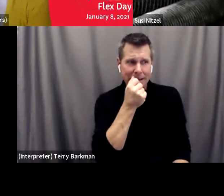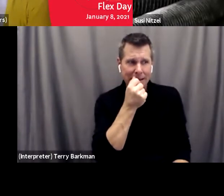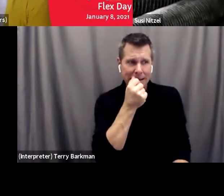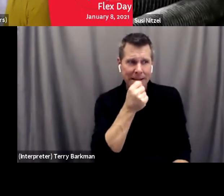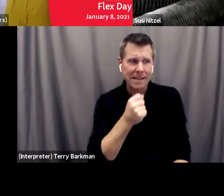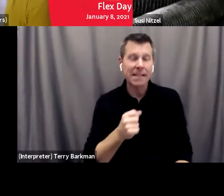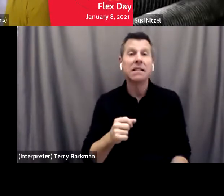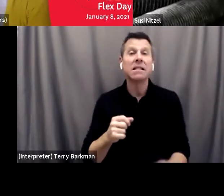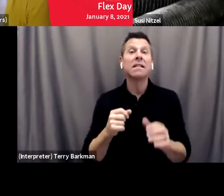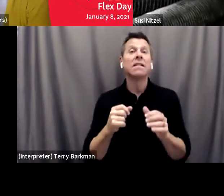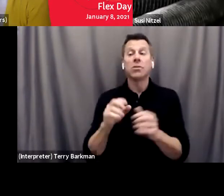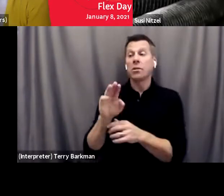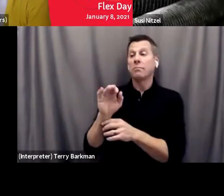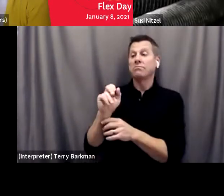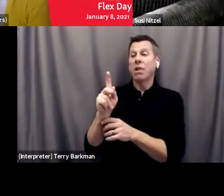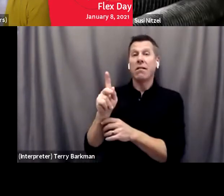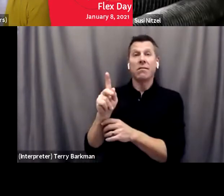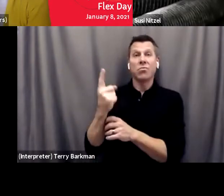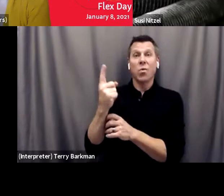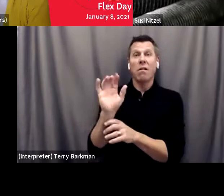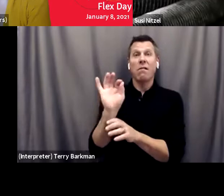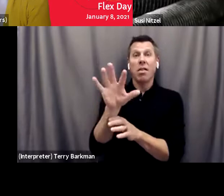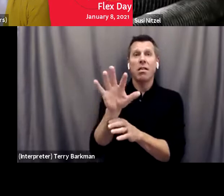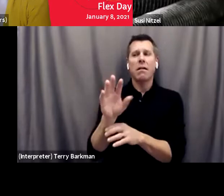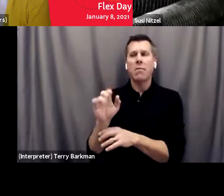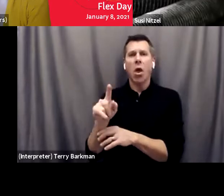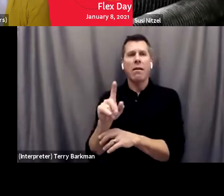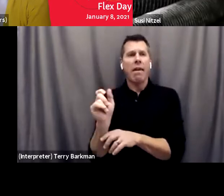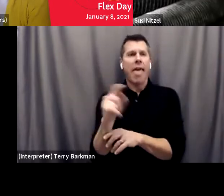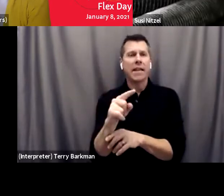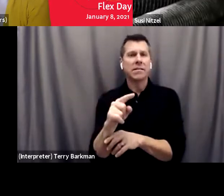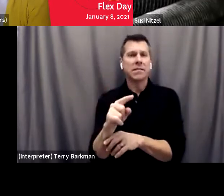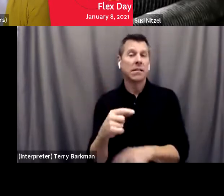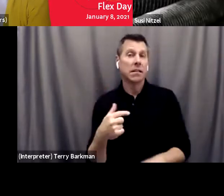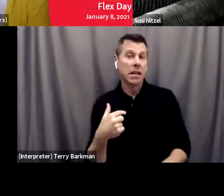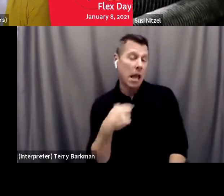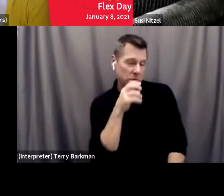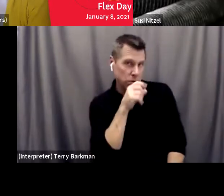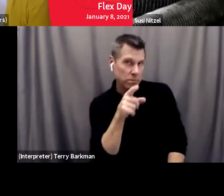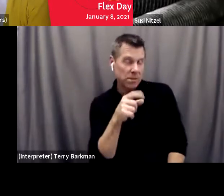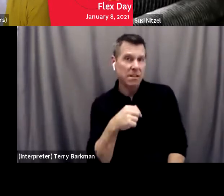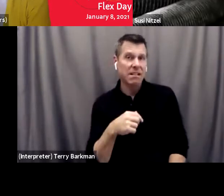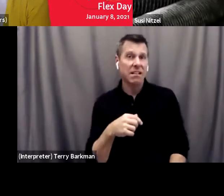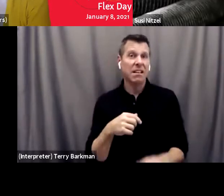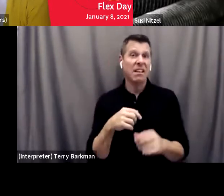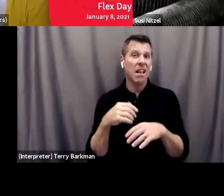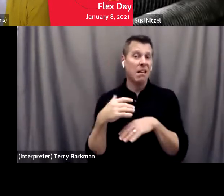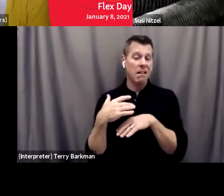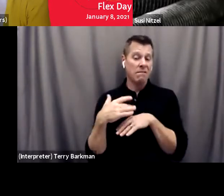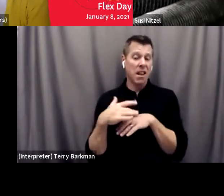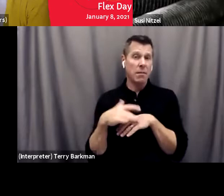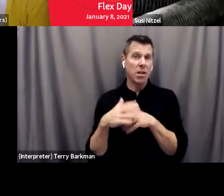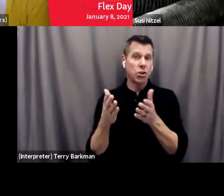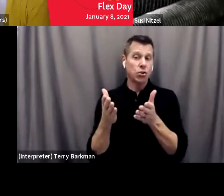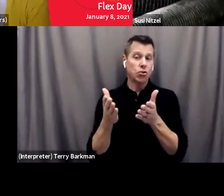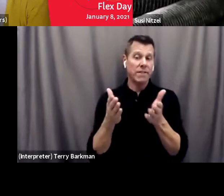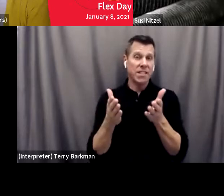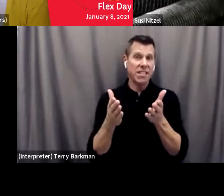Unknown: Mark has one. Mark is asking. I'm assuming about the availability of services? And I would say this is probably supportive